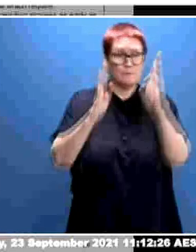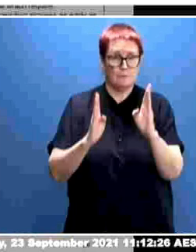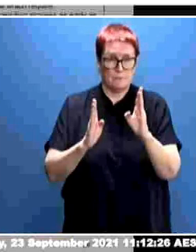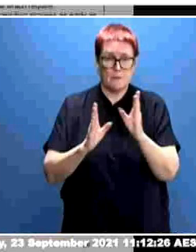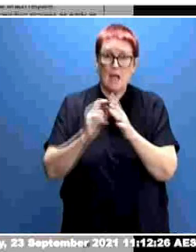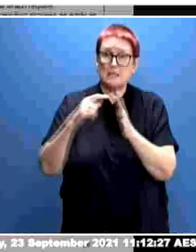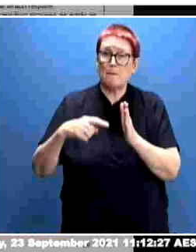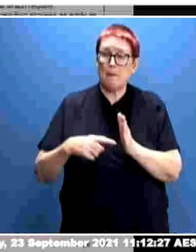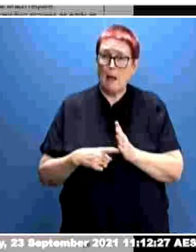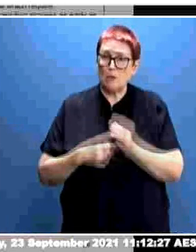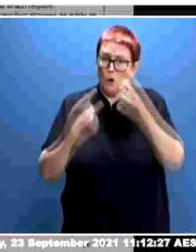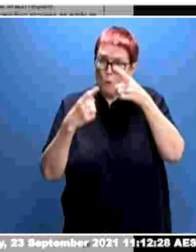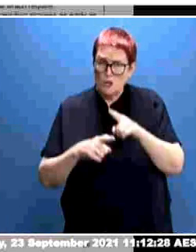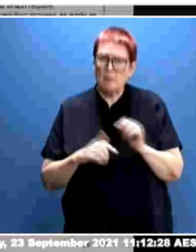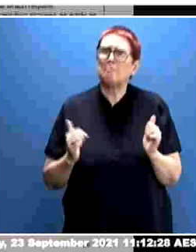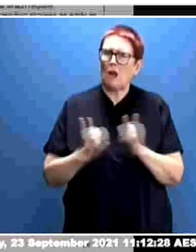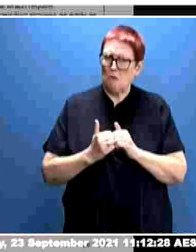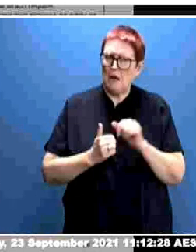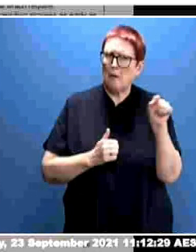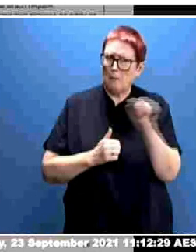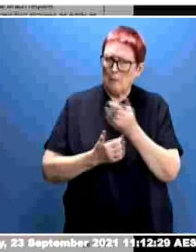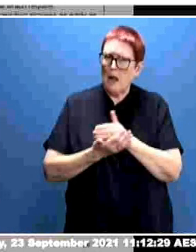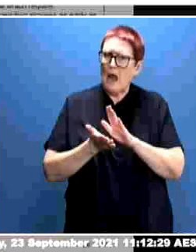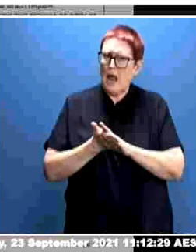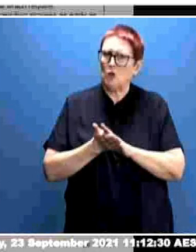has identified as the agreed actions that might respond to that recommendation,